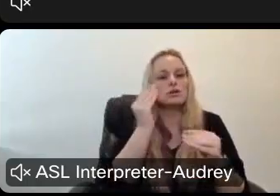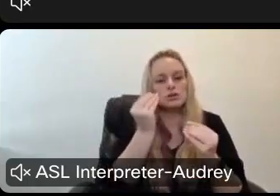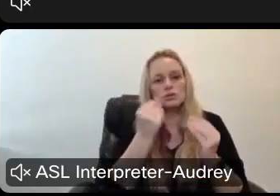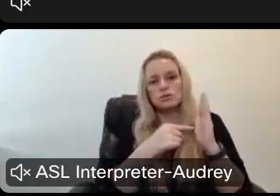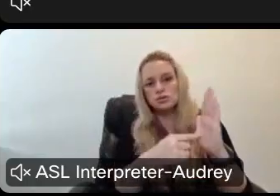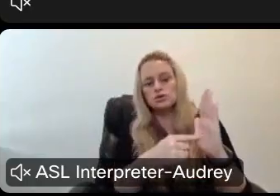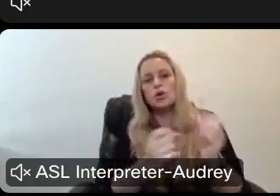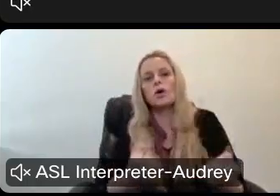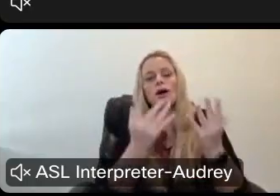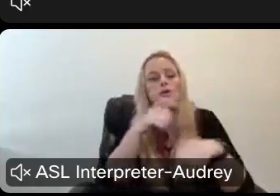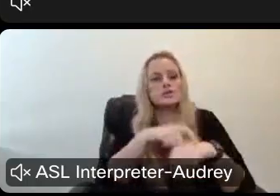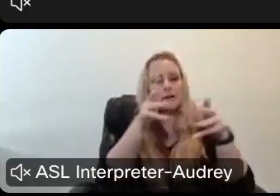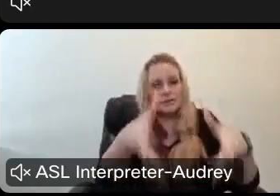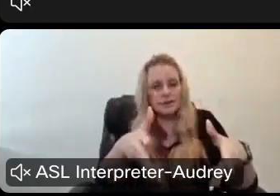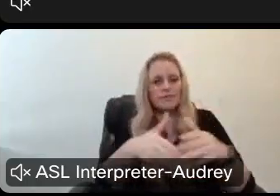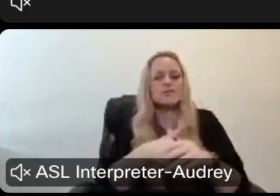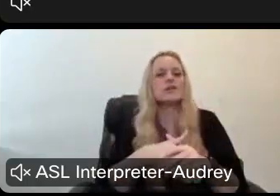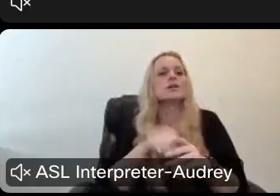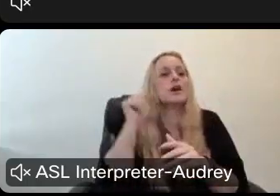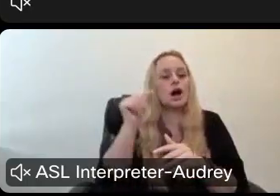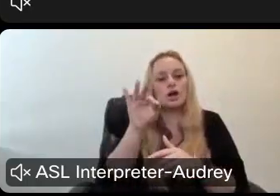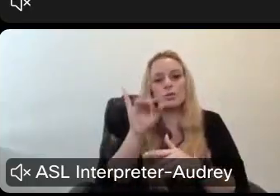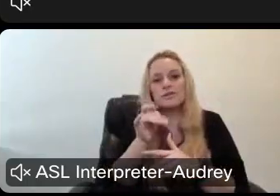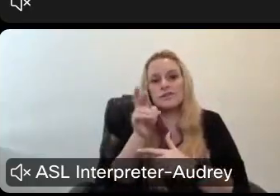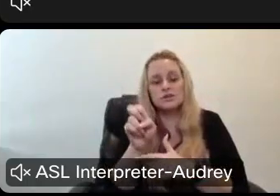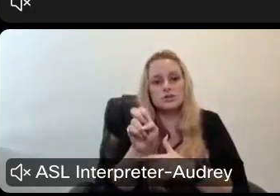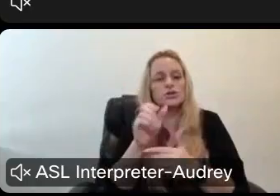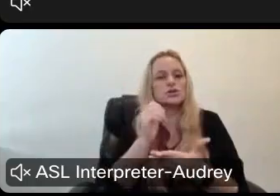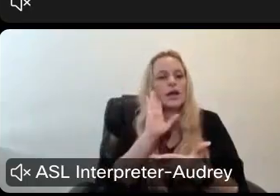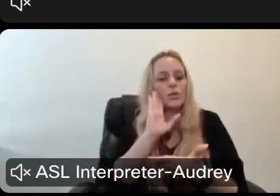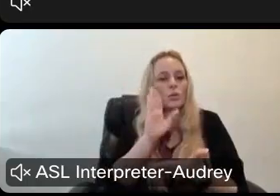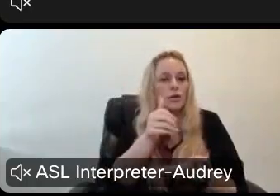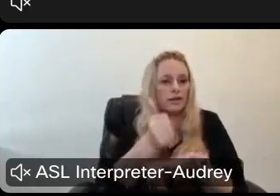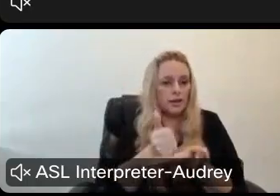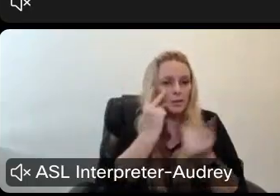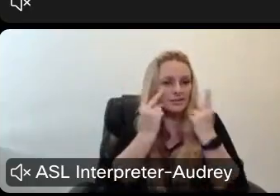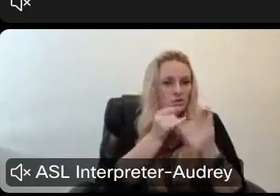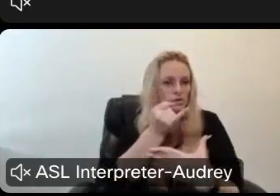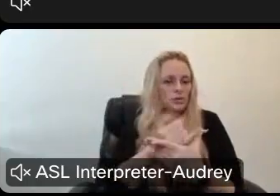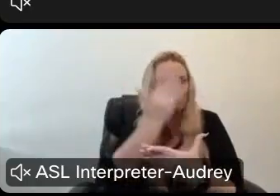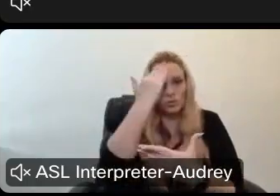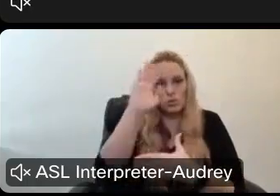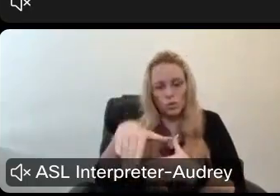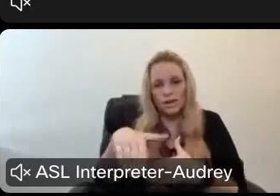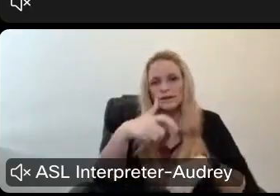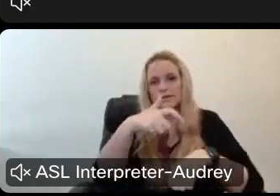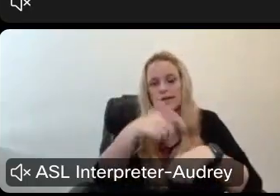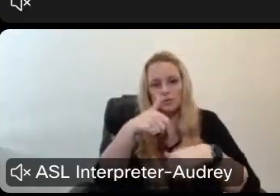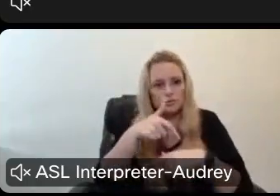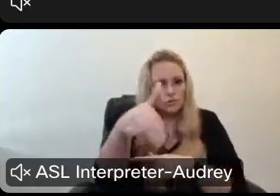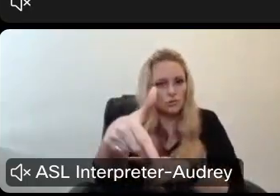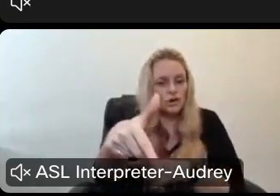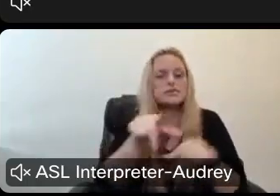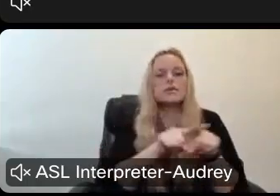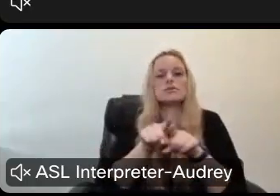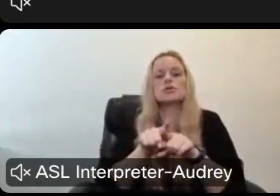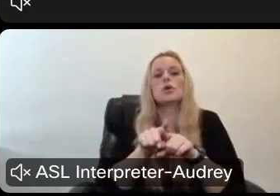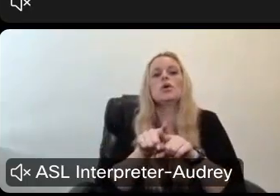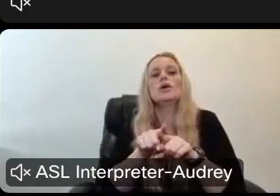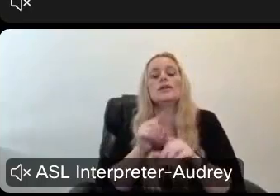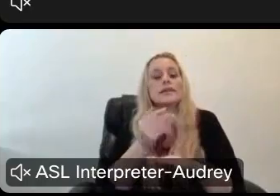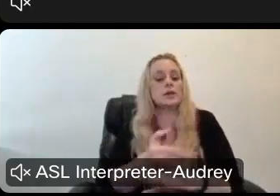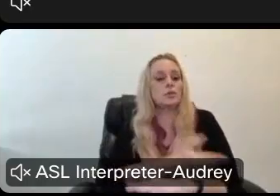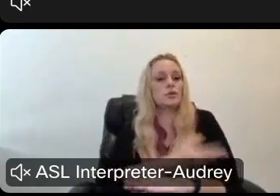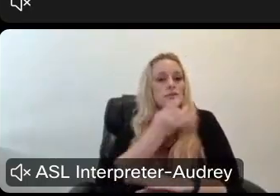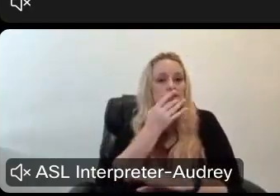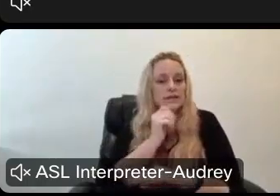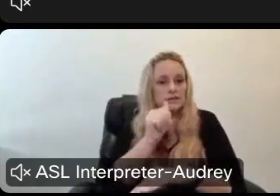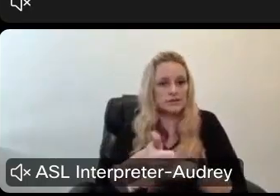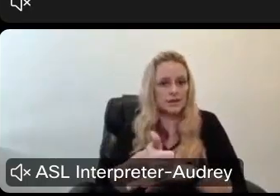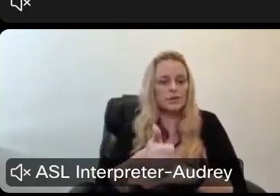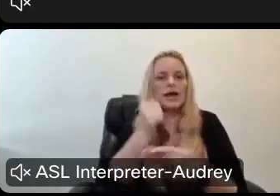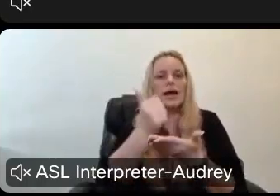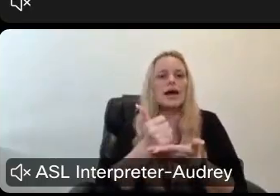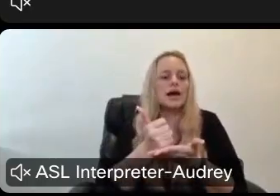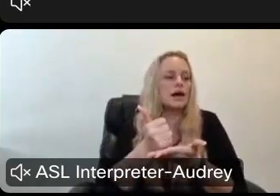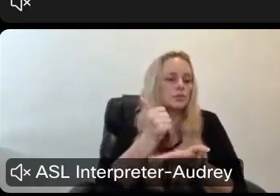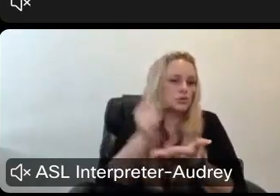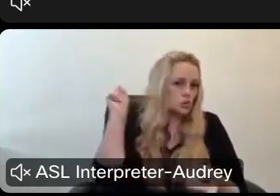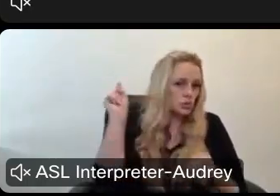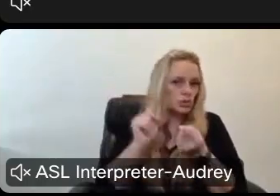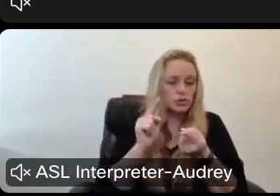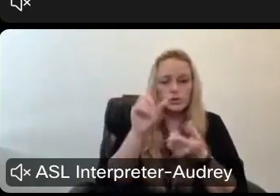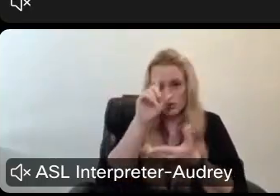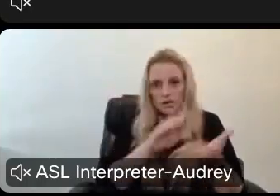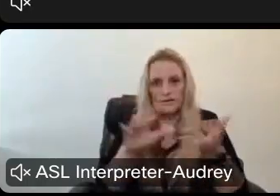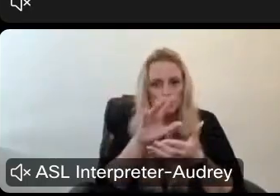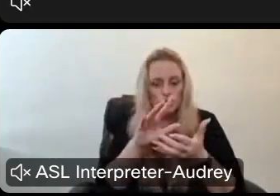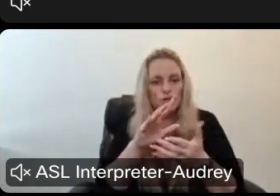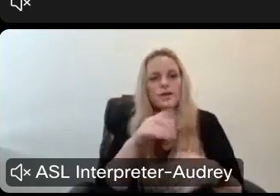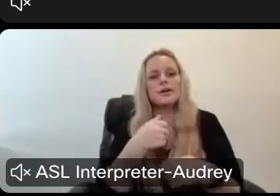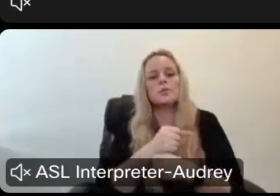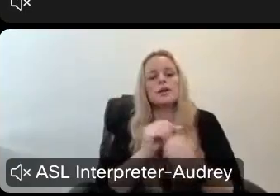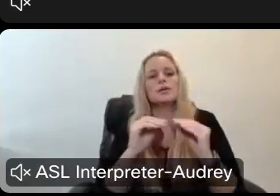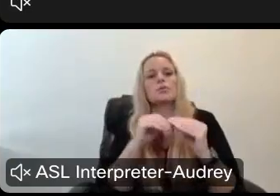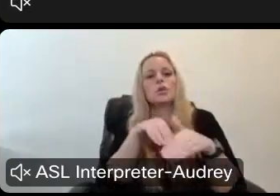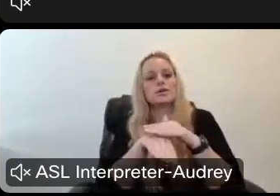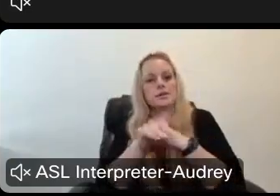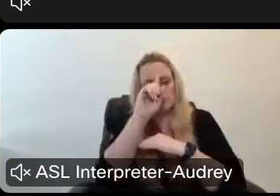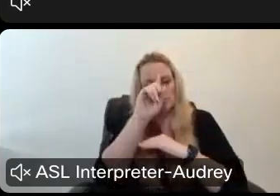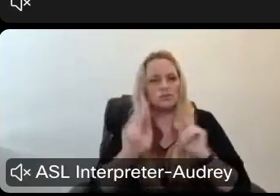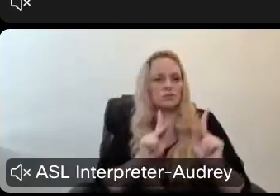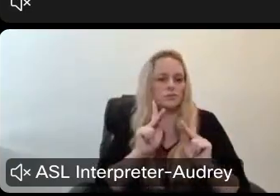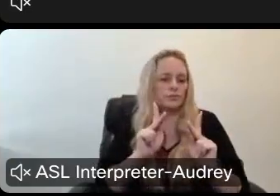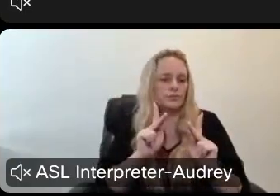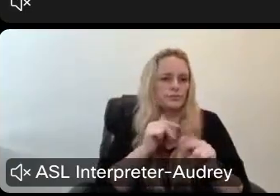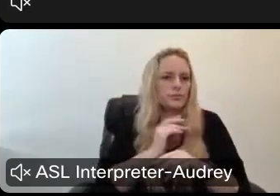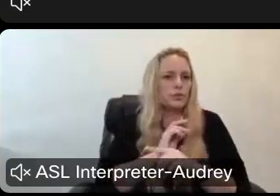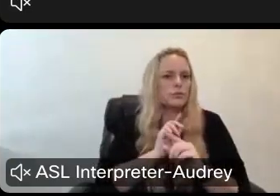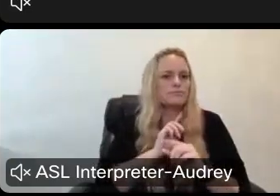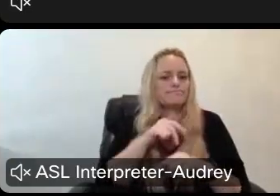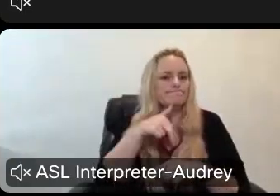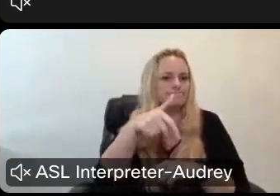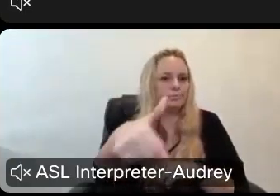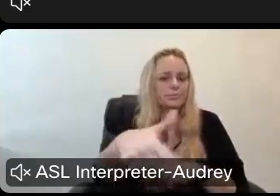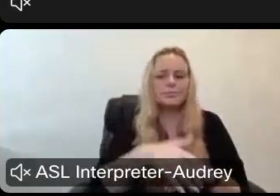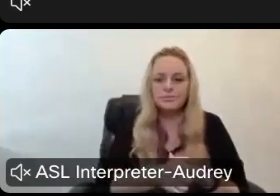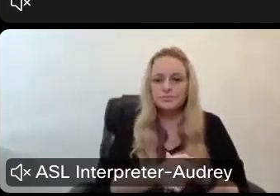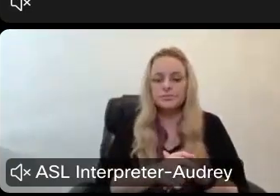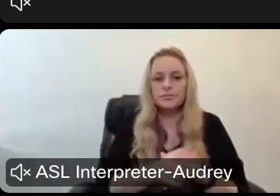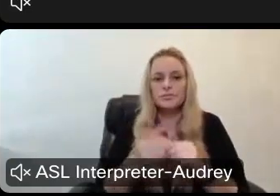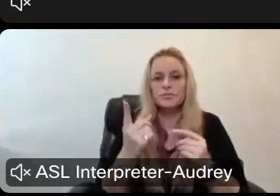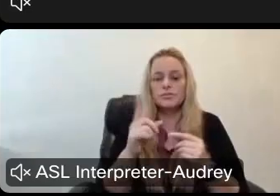Audible features help the visually impaired to know when it's safe to cross, and the improved signal layout helps kind of reduce confusion and create more accessibility for pedestrians. Question four.